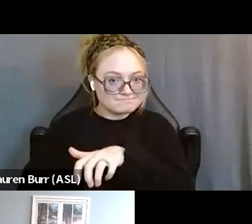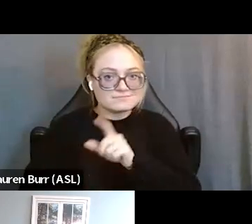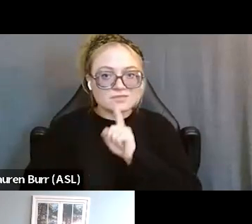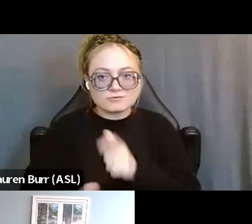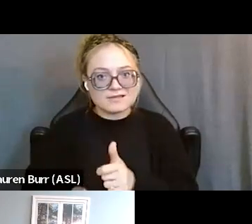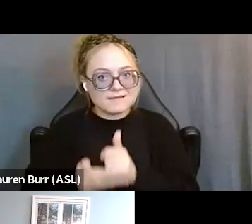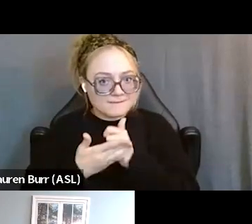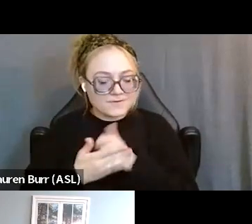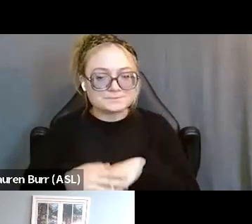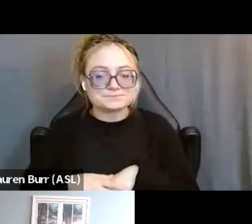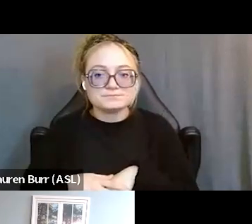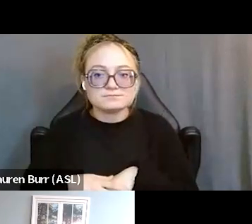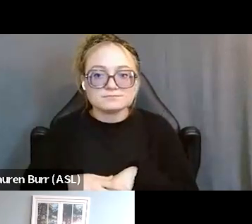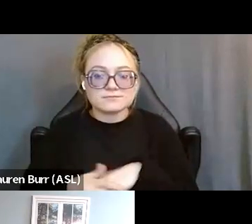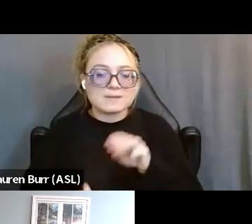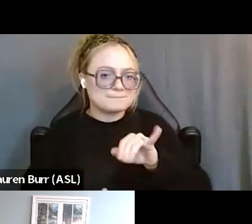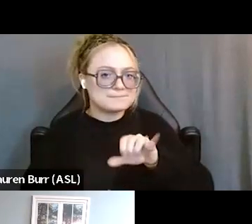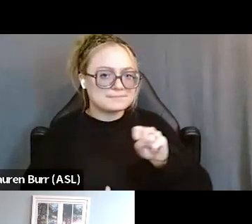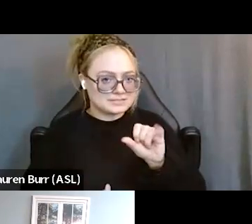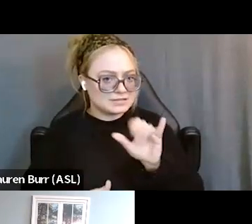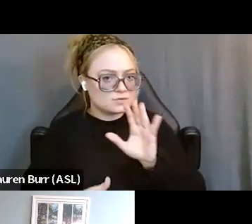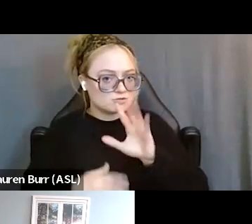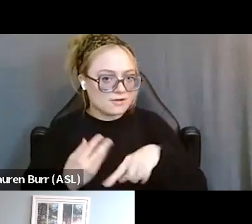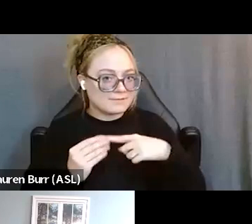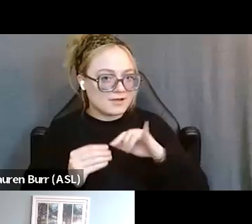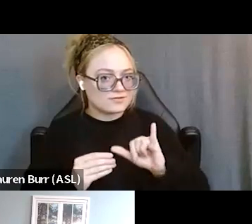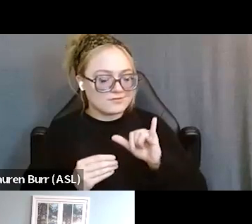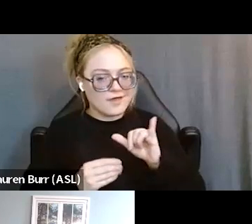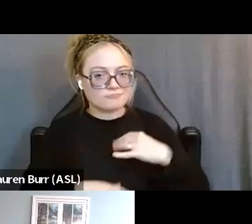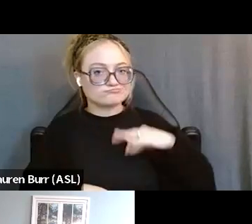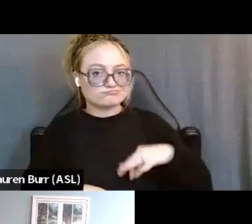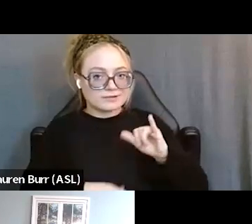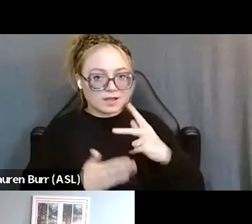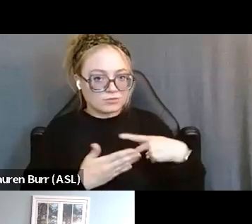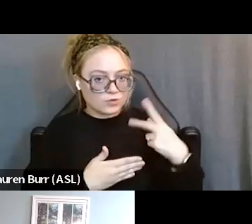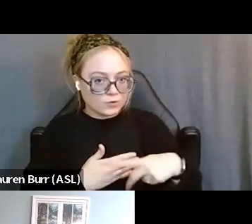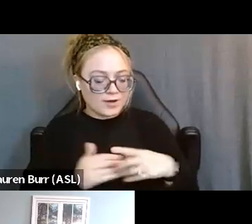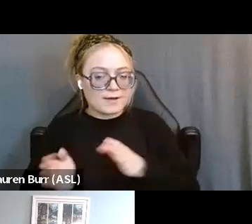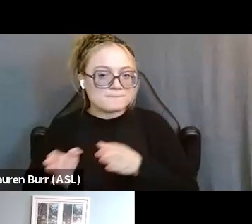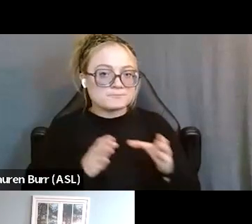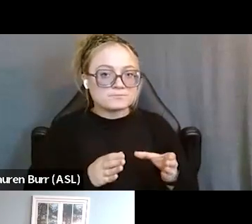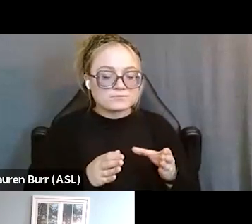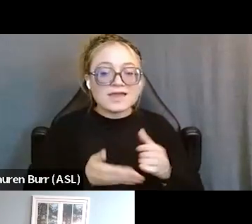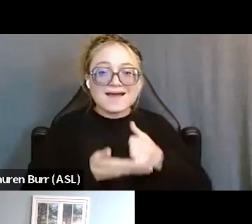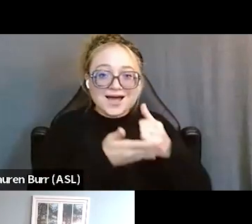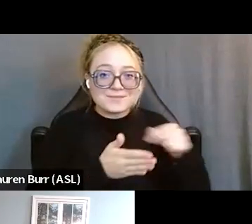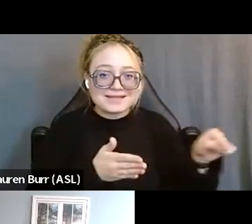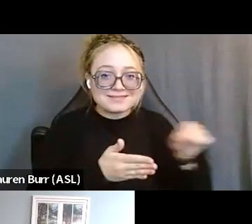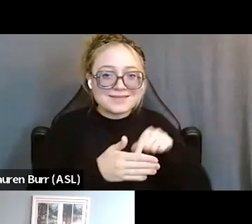One of our big goals is if people want to be in more stable housing, helping them access more stable housing. Whenever you're not in stable housing,